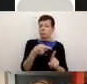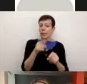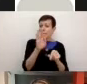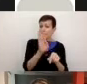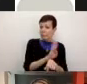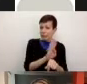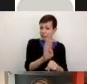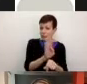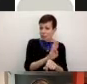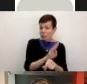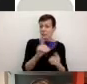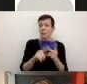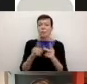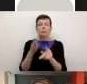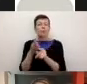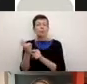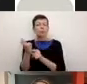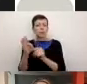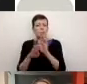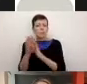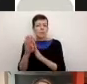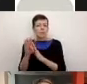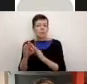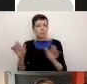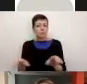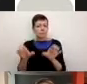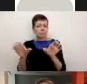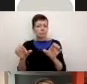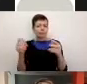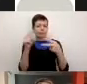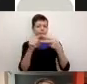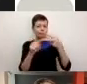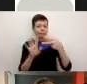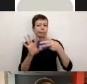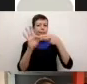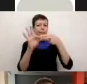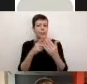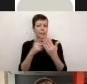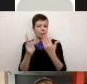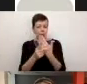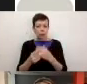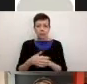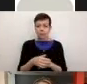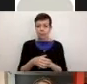as eligible for this program. Through the arts professional survey and our relationships with applicants, we have heard